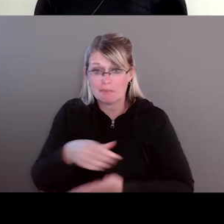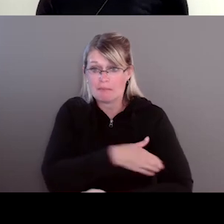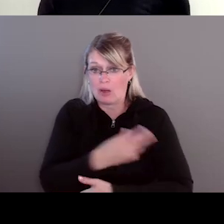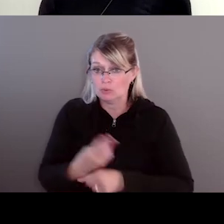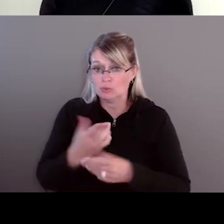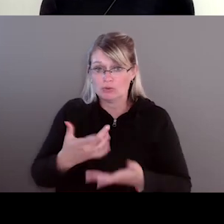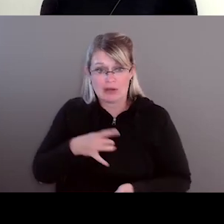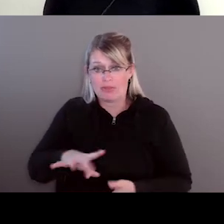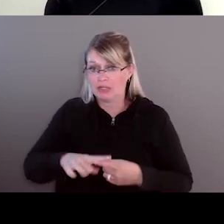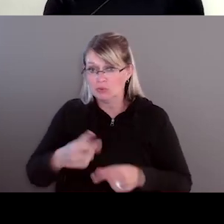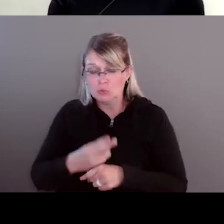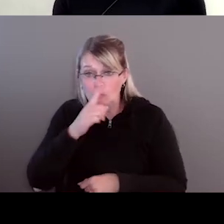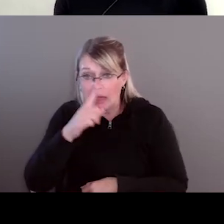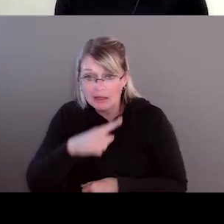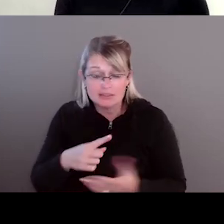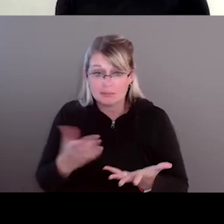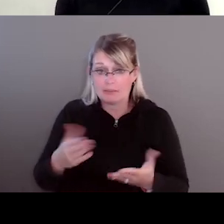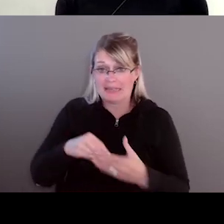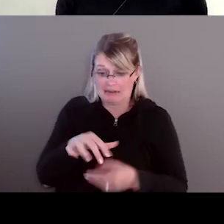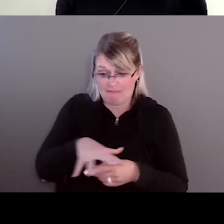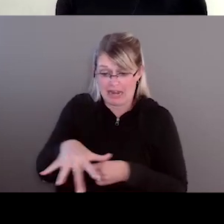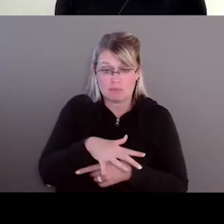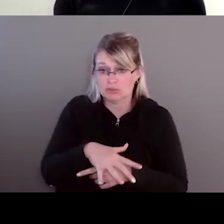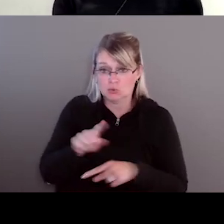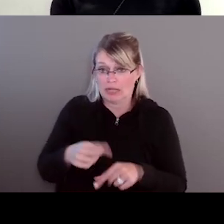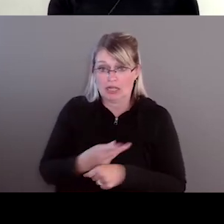to use mice. They might be an environment where it's not conducive to use a mouse and they are